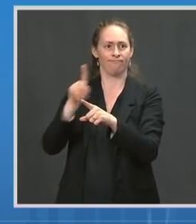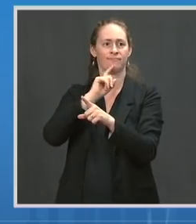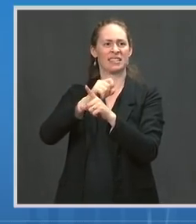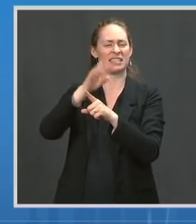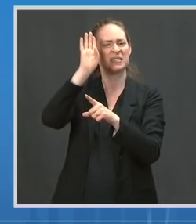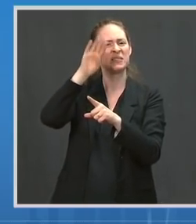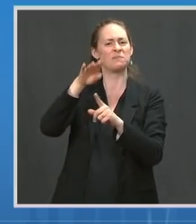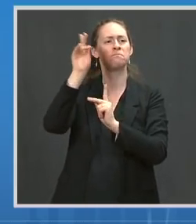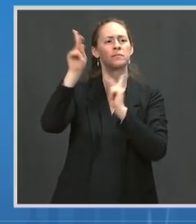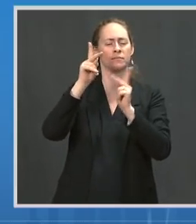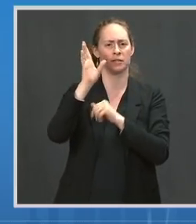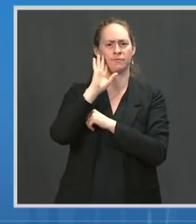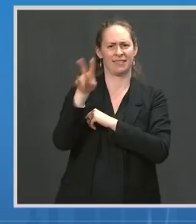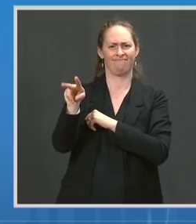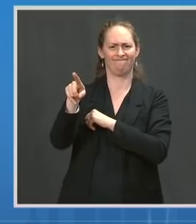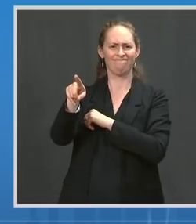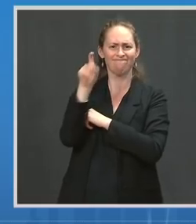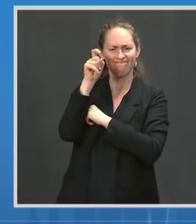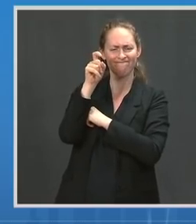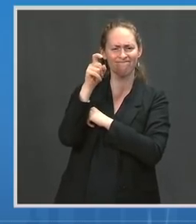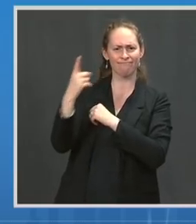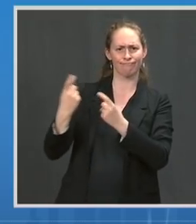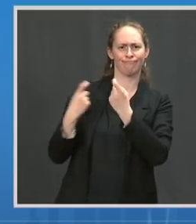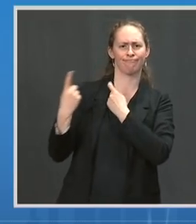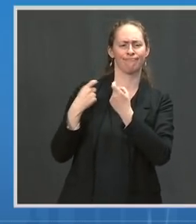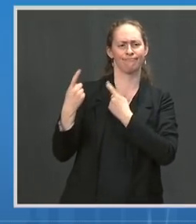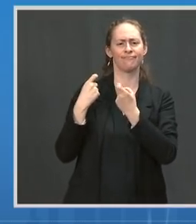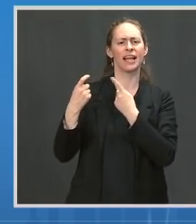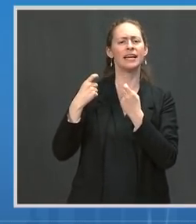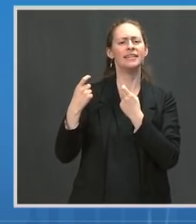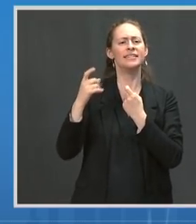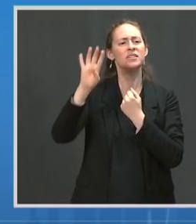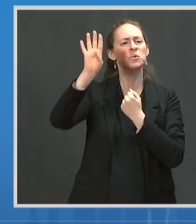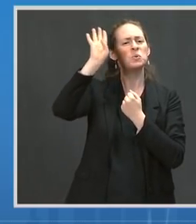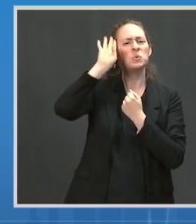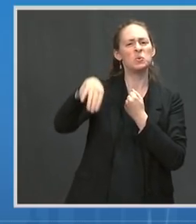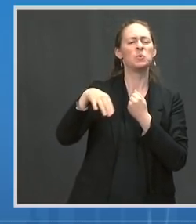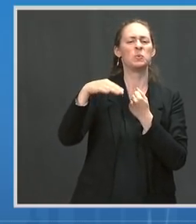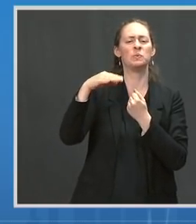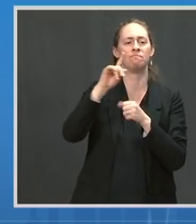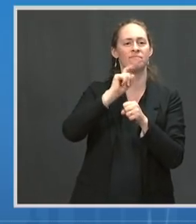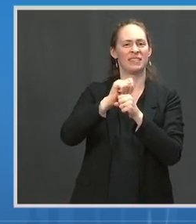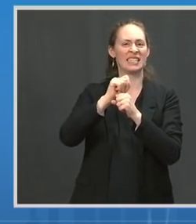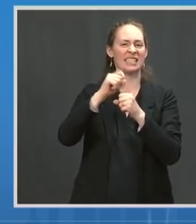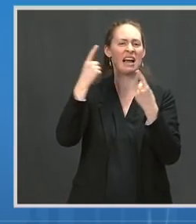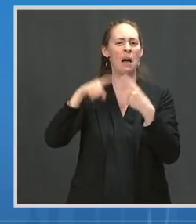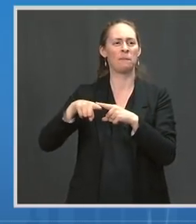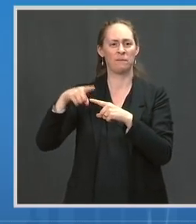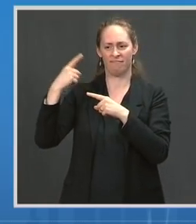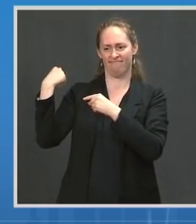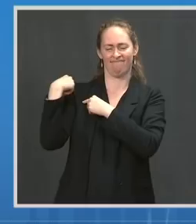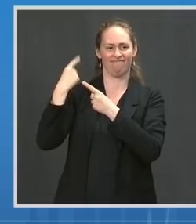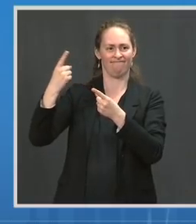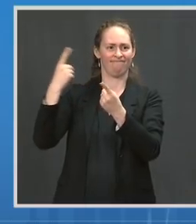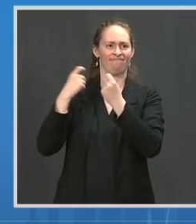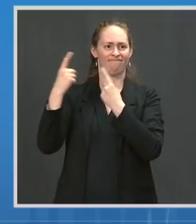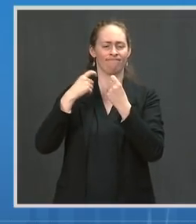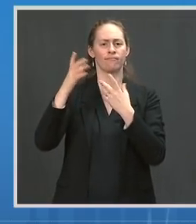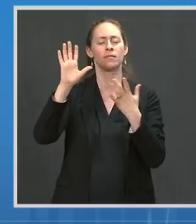and that's why what you've seen just over the last few days is really concerted effort not only to do the safety investigation,